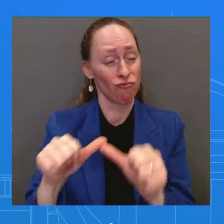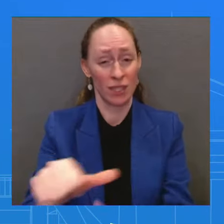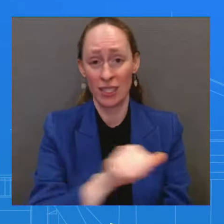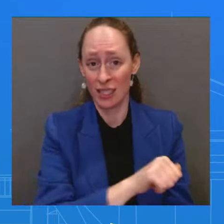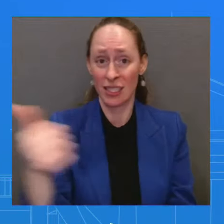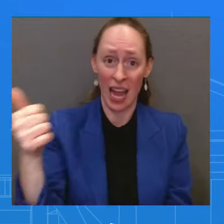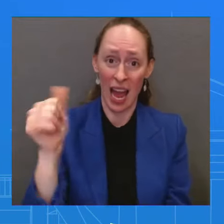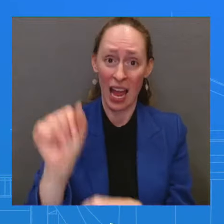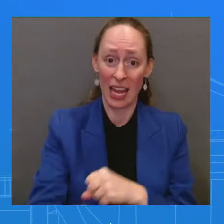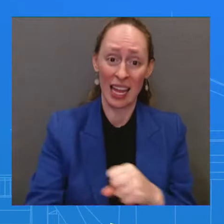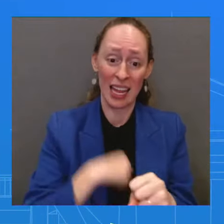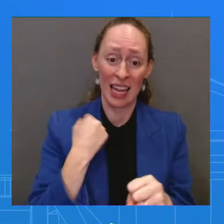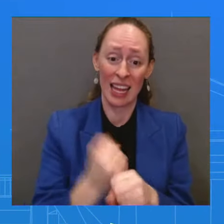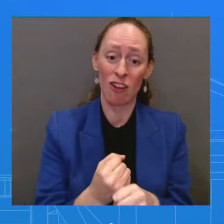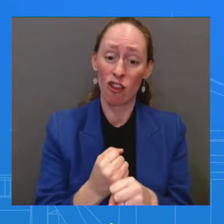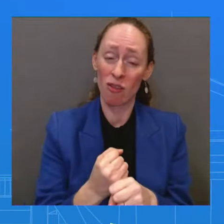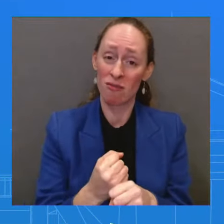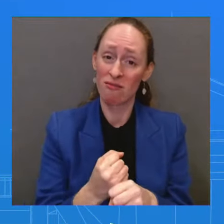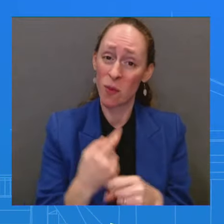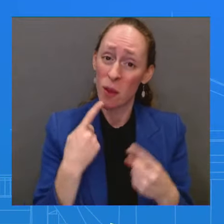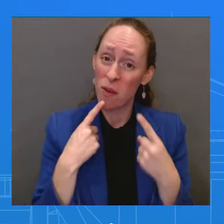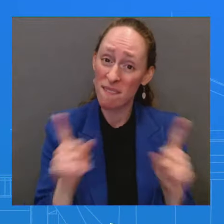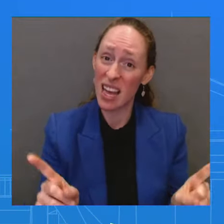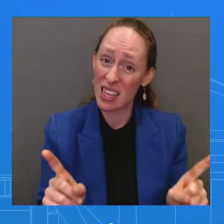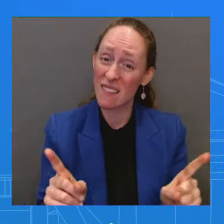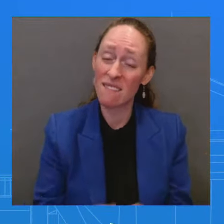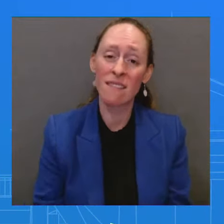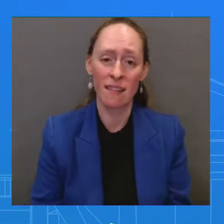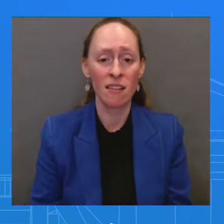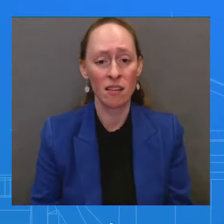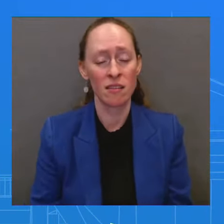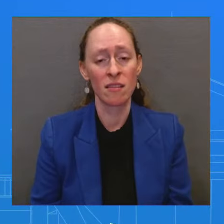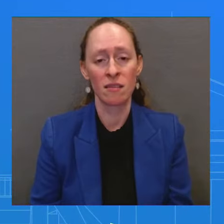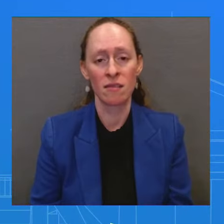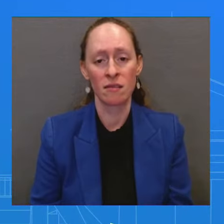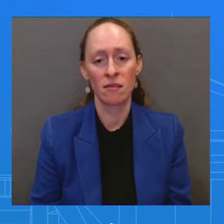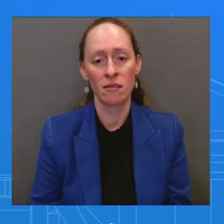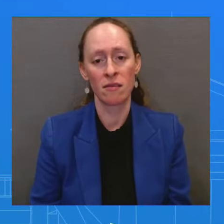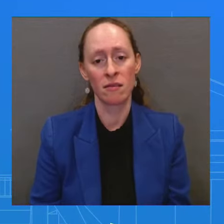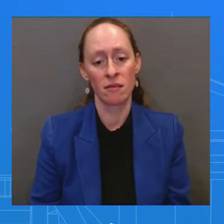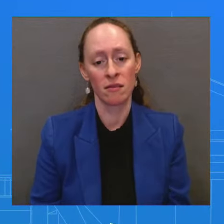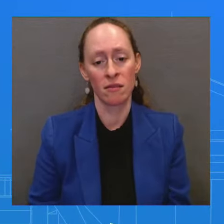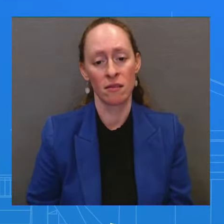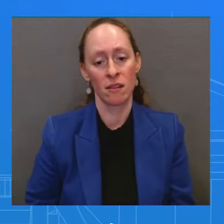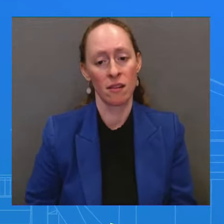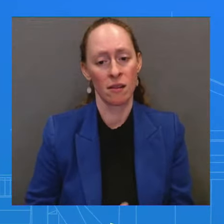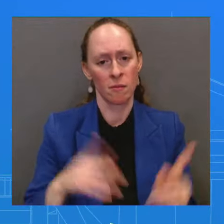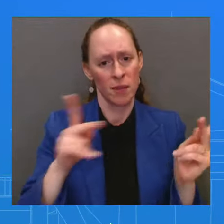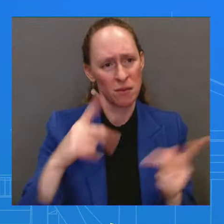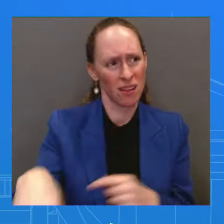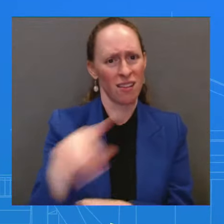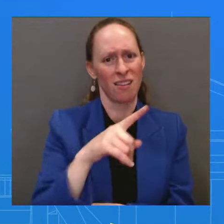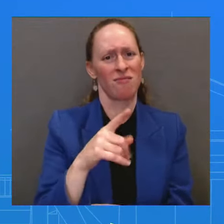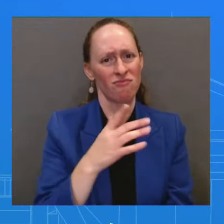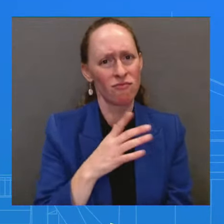you're going to hear directly from him. They're going to hear directly from him tomorrow at the -- at the service. But I don't have anything beyond his -- his travel.